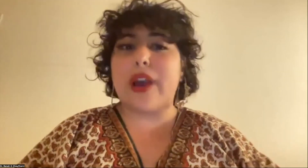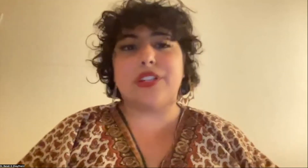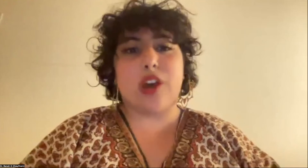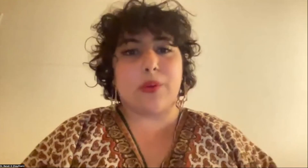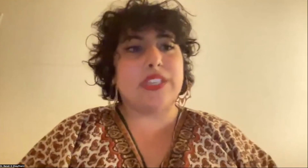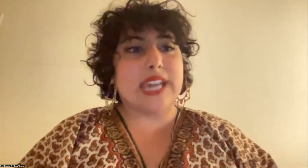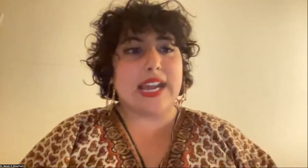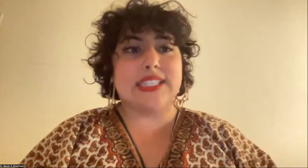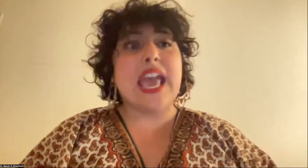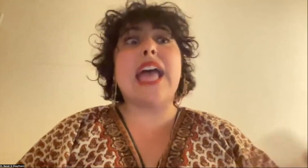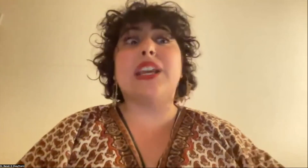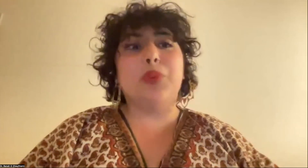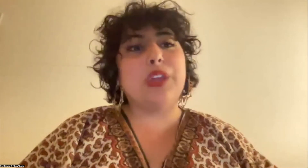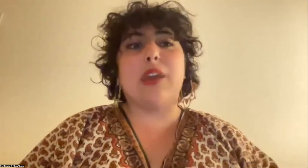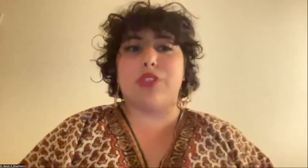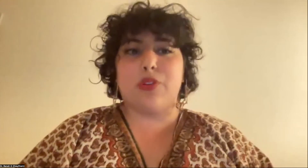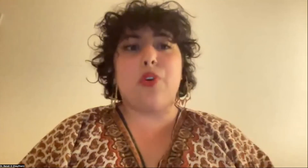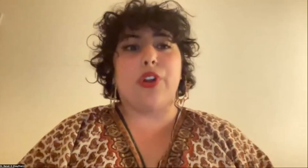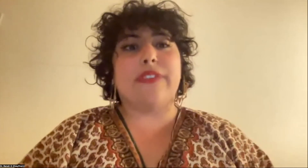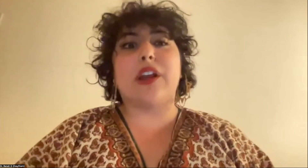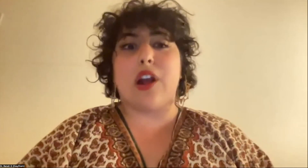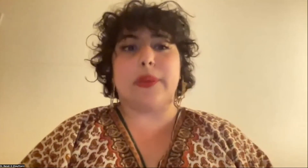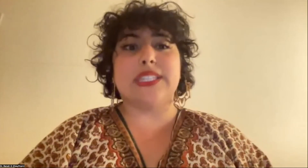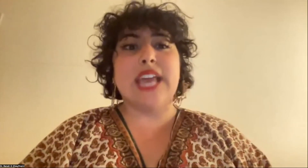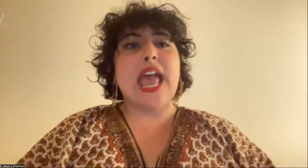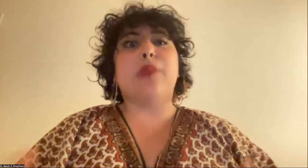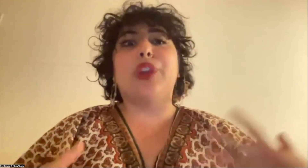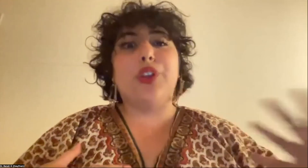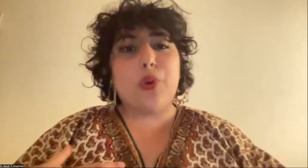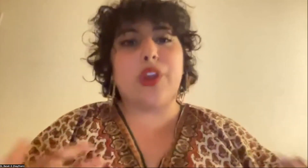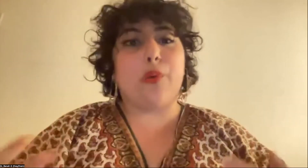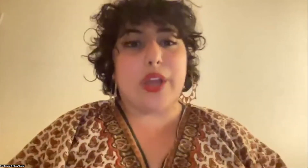how to talk with the tides and communicate with the coral and the comets and we know we are one